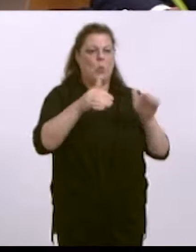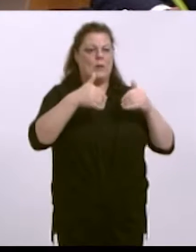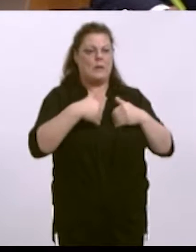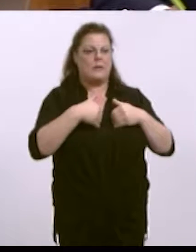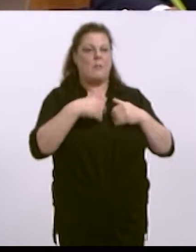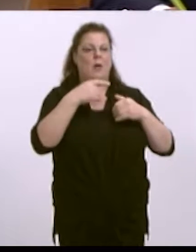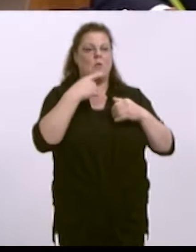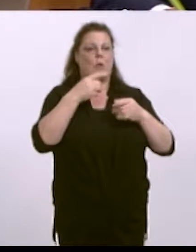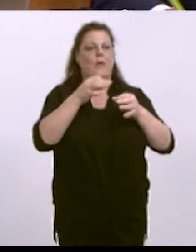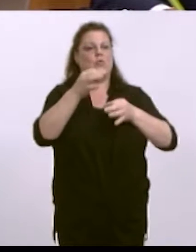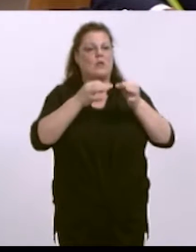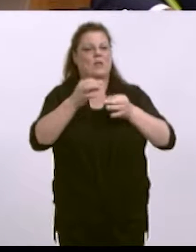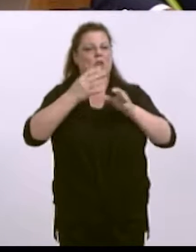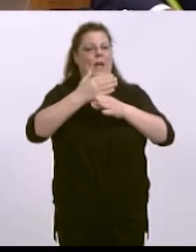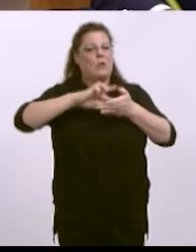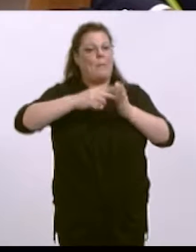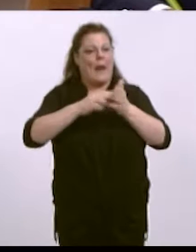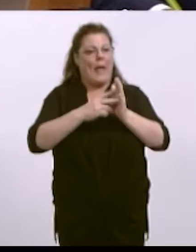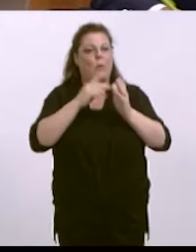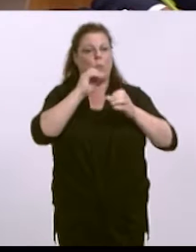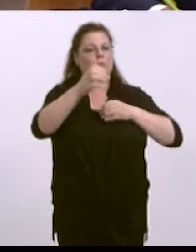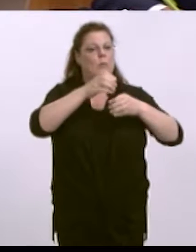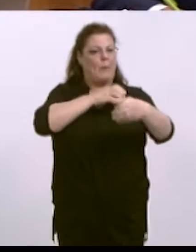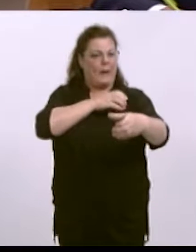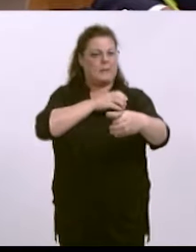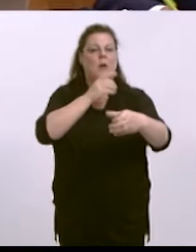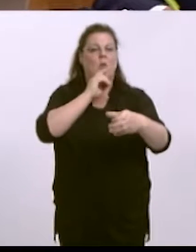disorder strategic action plan on a statutory footing. This work will need to take into